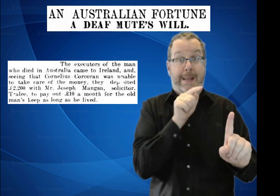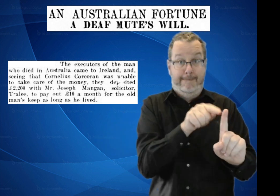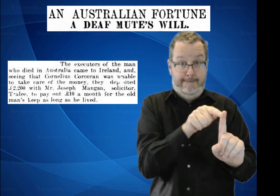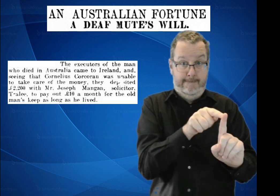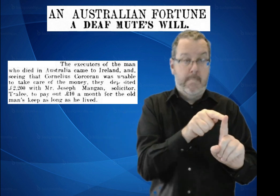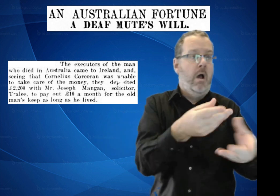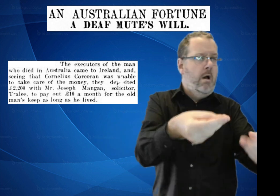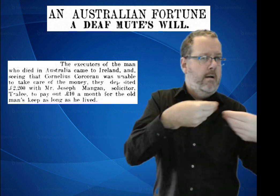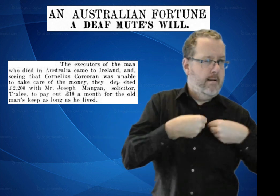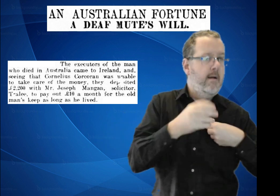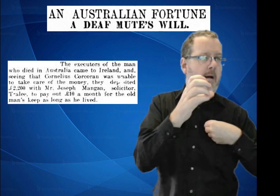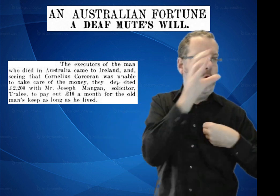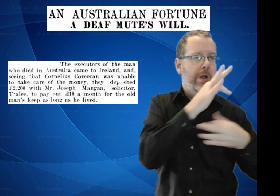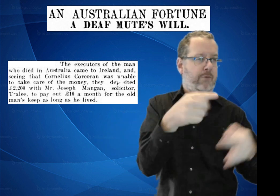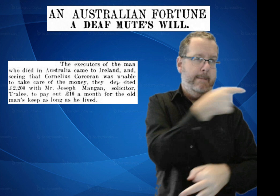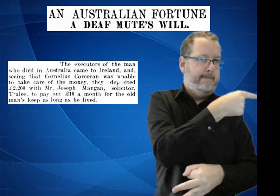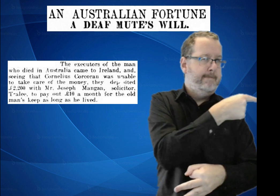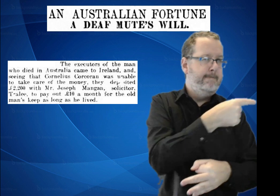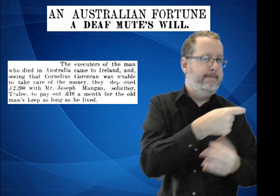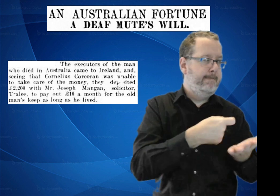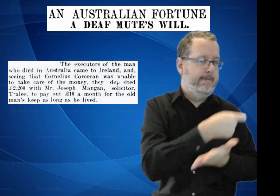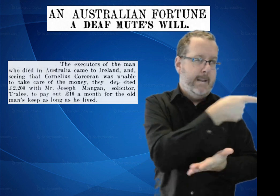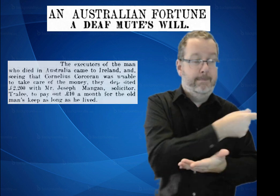possibly through his other brother, Thomas, whom he lived with.